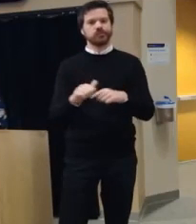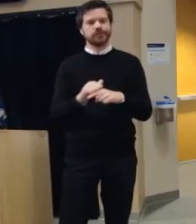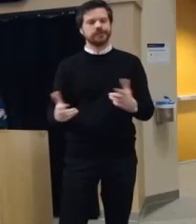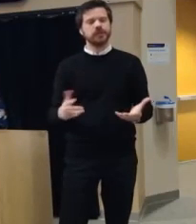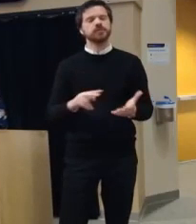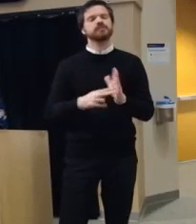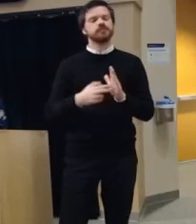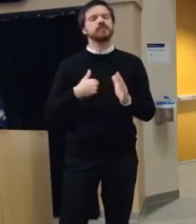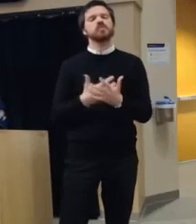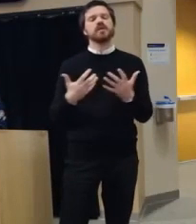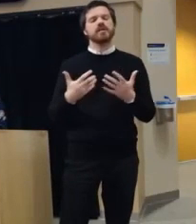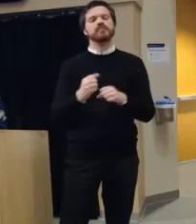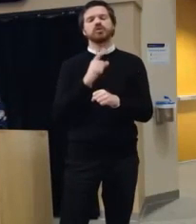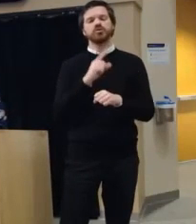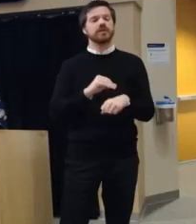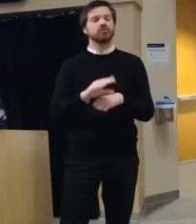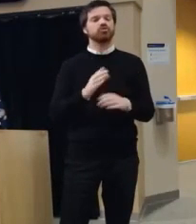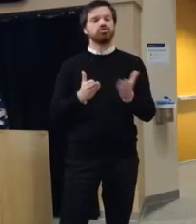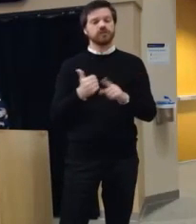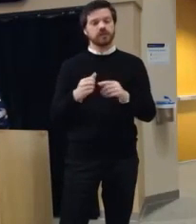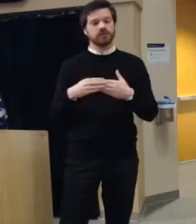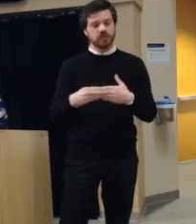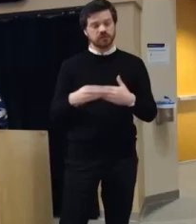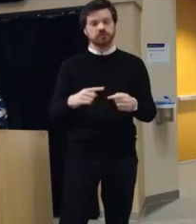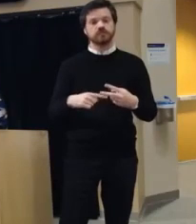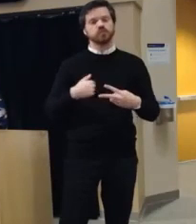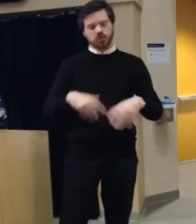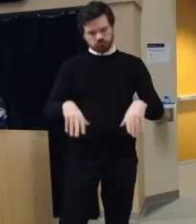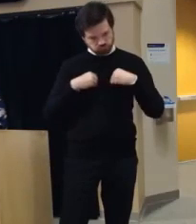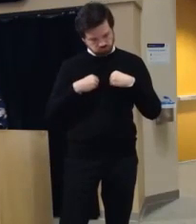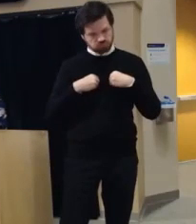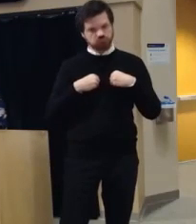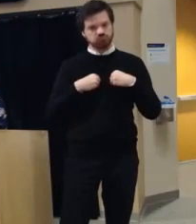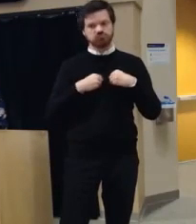sure that our counseling services are flexible that we're embracing um the reality of Education